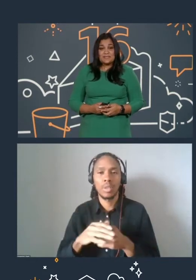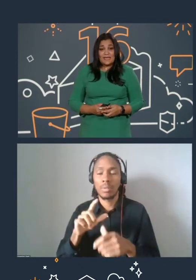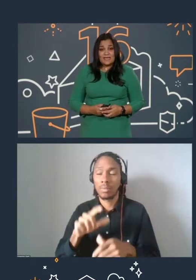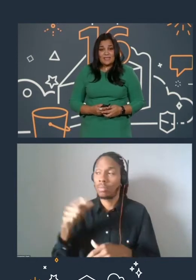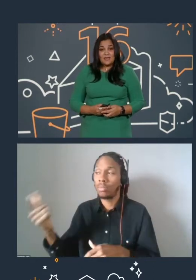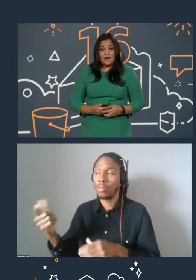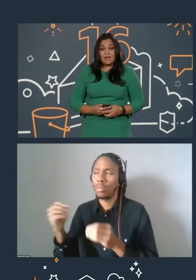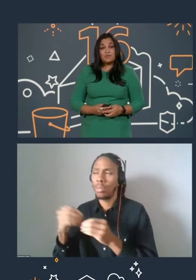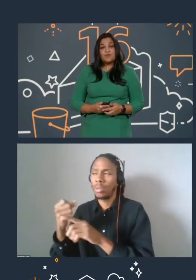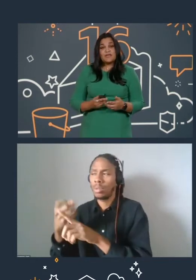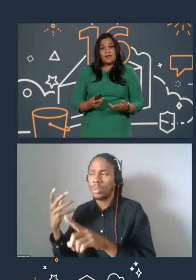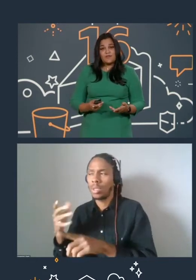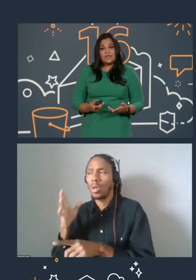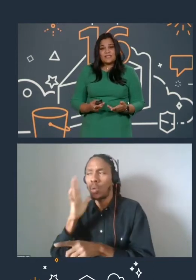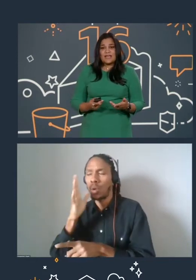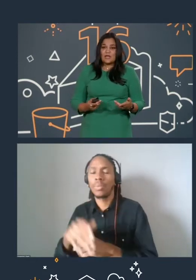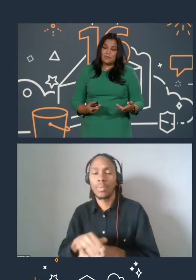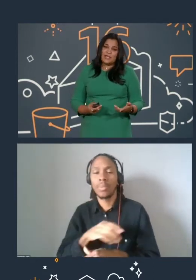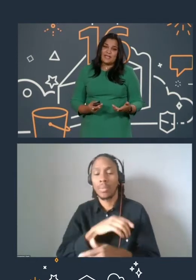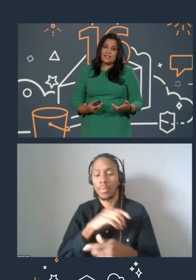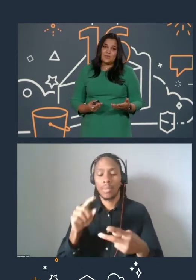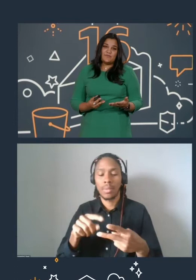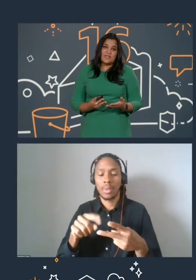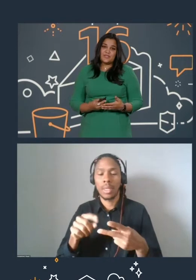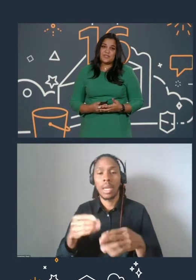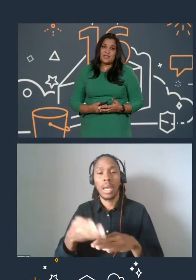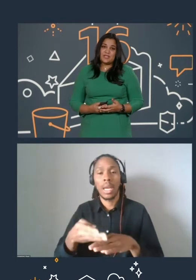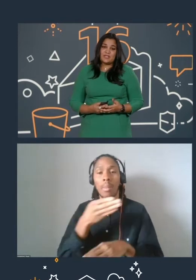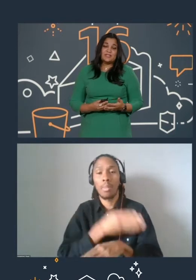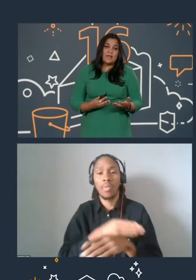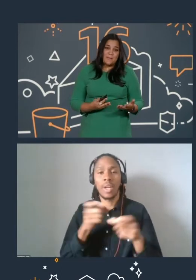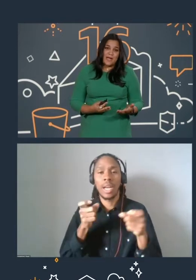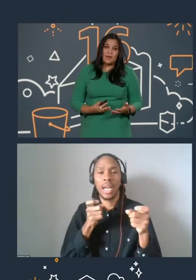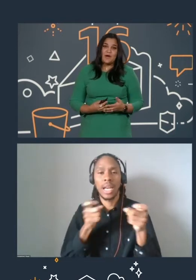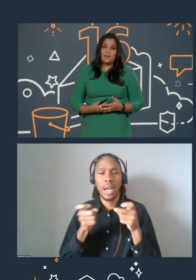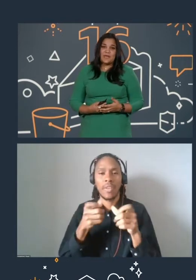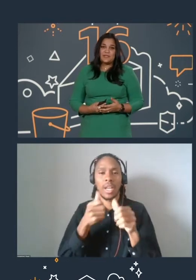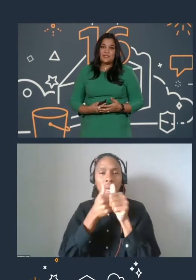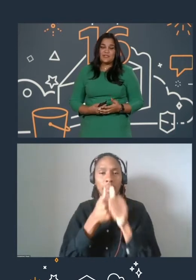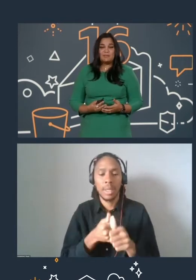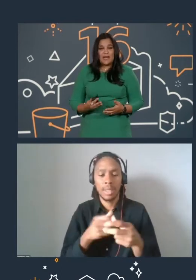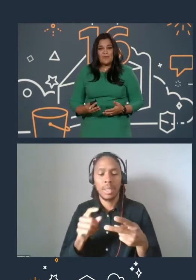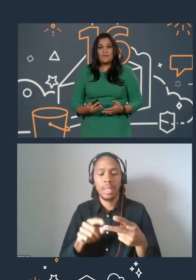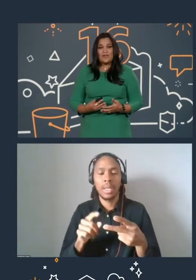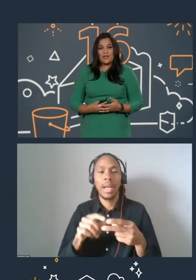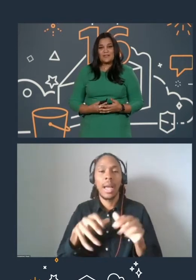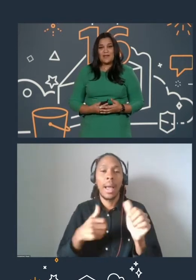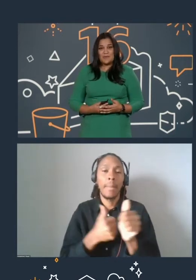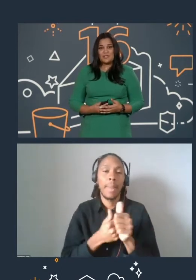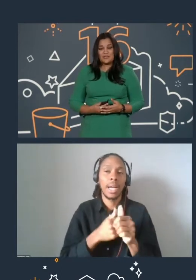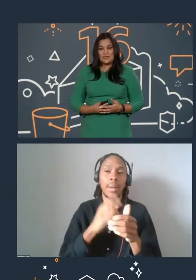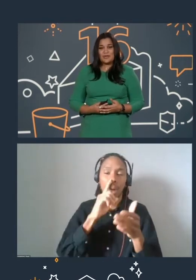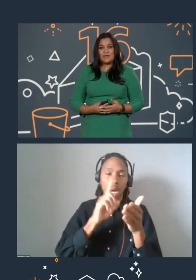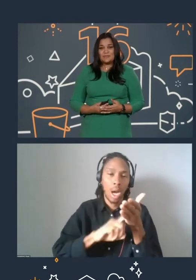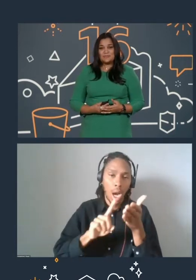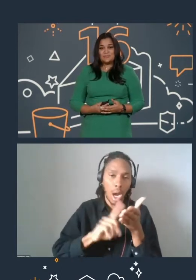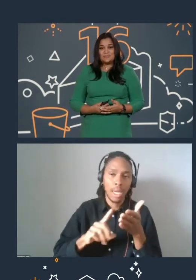Second, on improving governance and compliance, with features such as Backup Audit Manager and Backup Vault Lock, that I mentioned earlier.